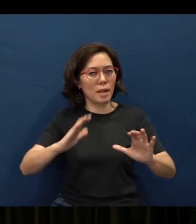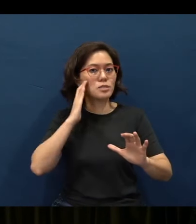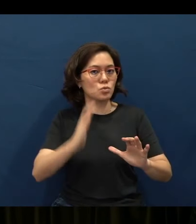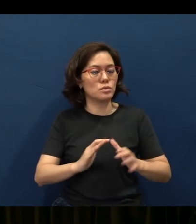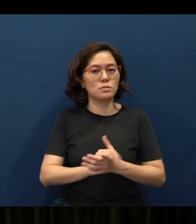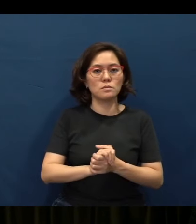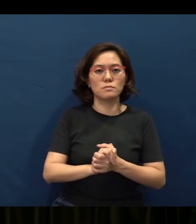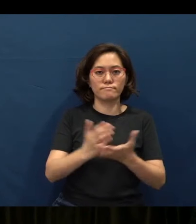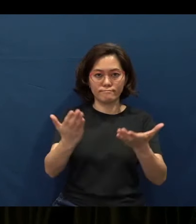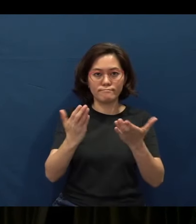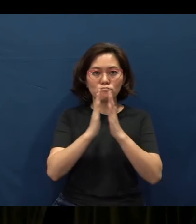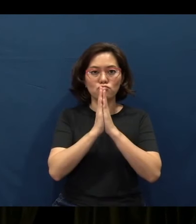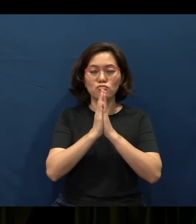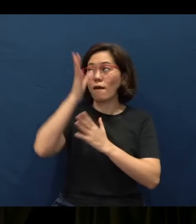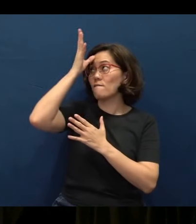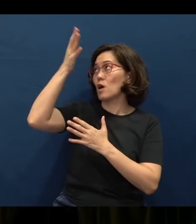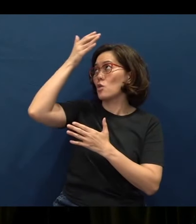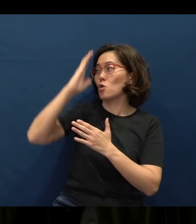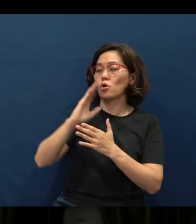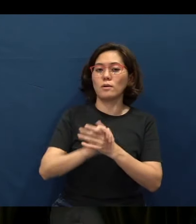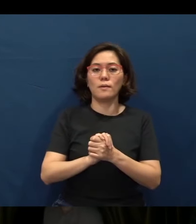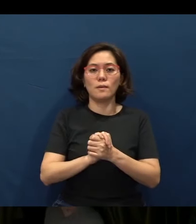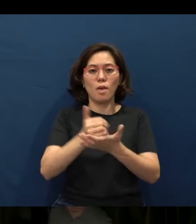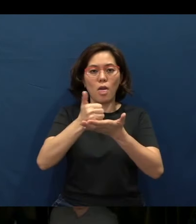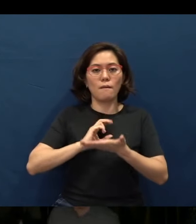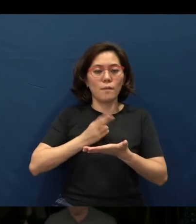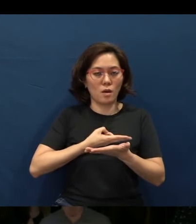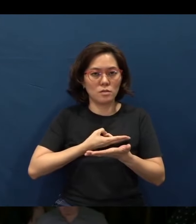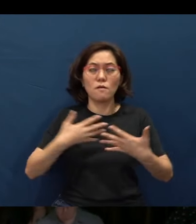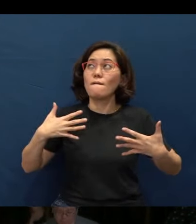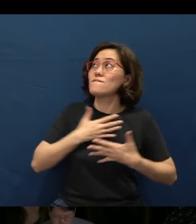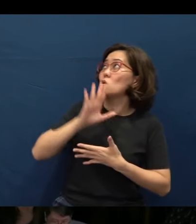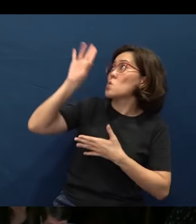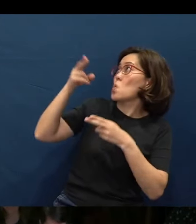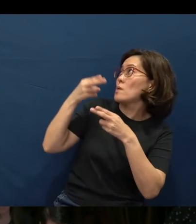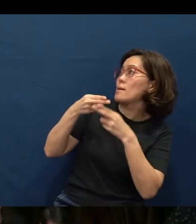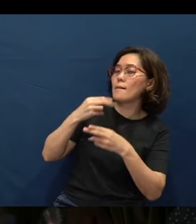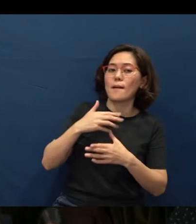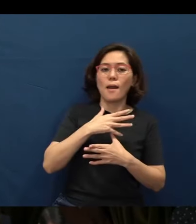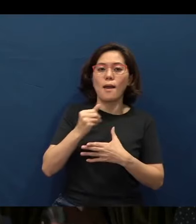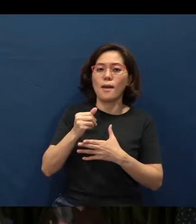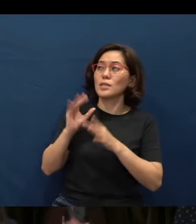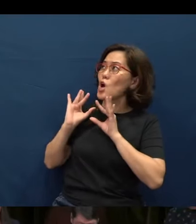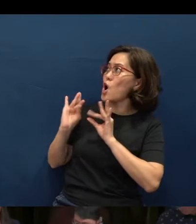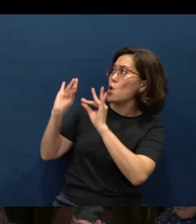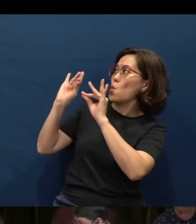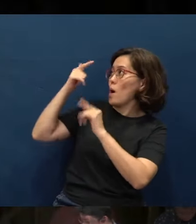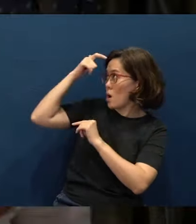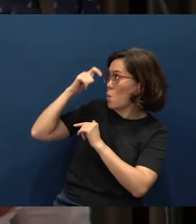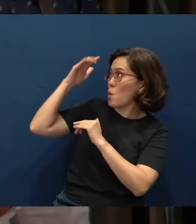Let's pray. Father God, help us, Lord, to fear Your name and acquire wisdom.